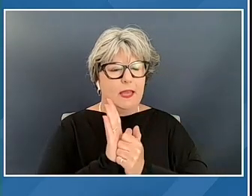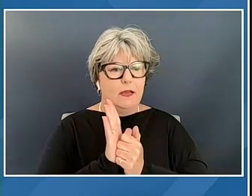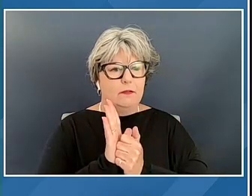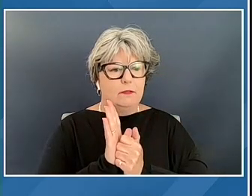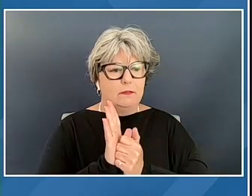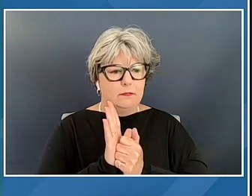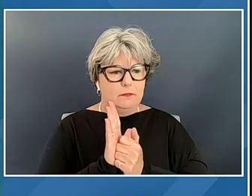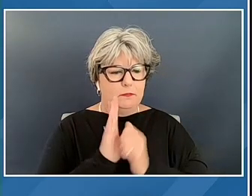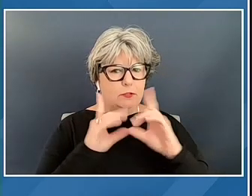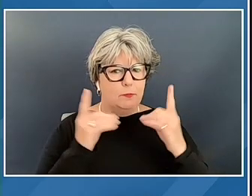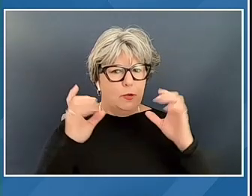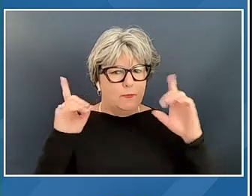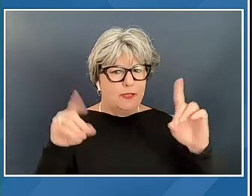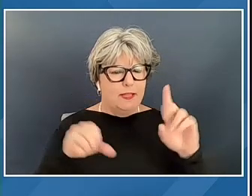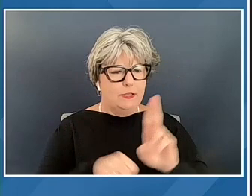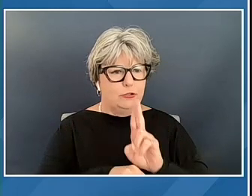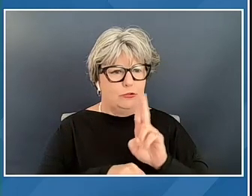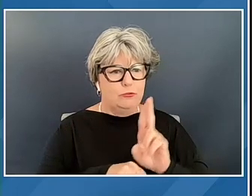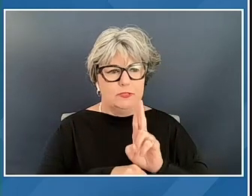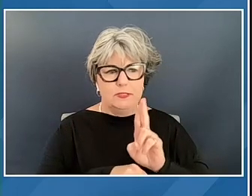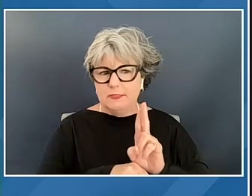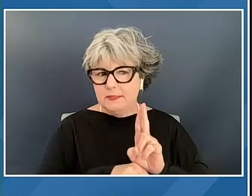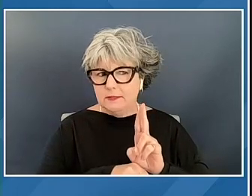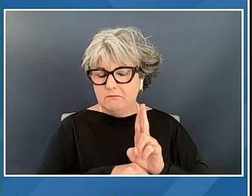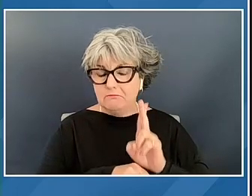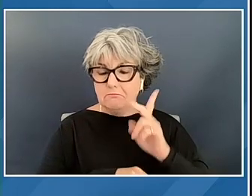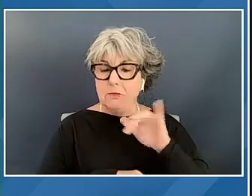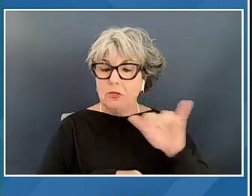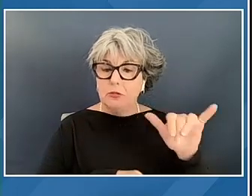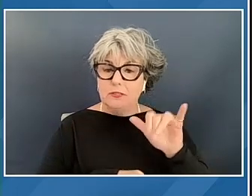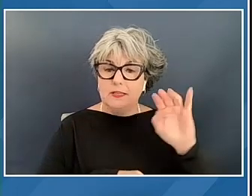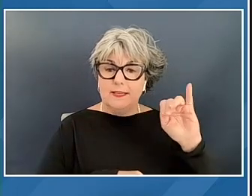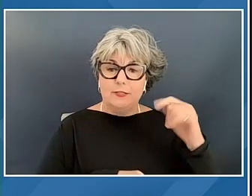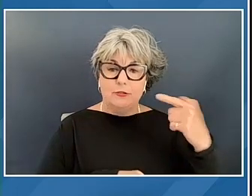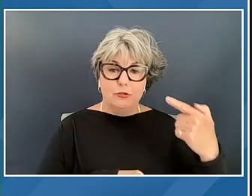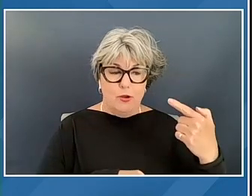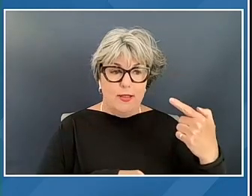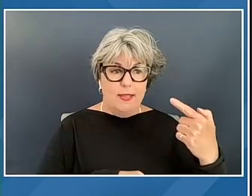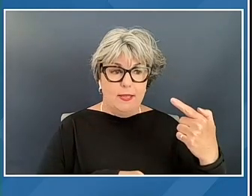uses. And it looks like that is possibly- just covers all education.